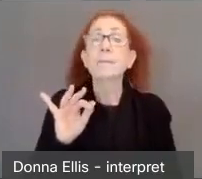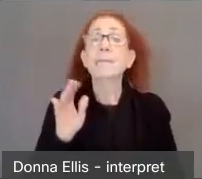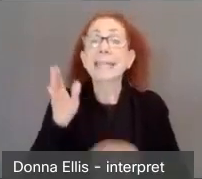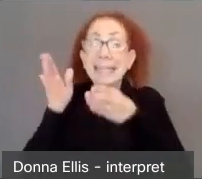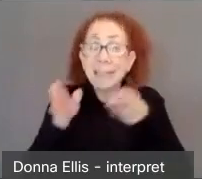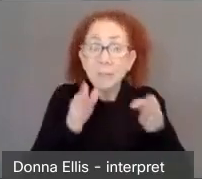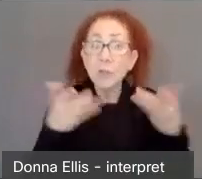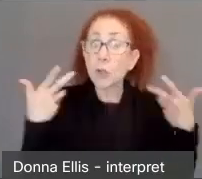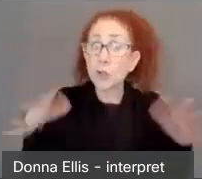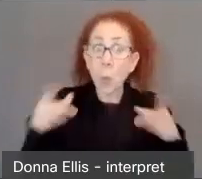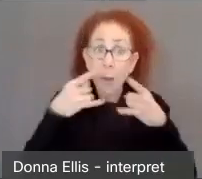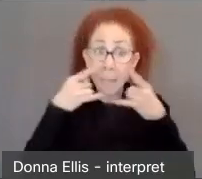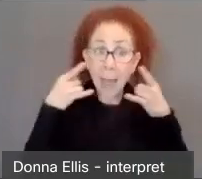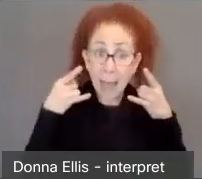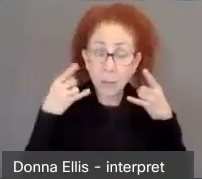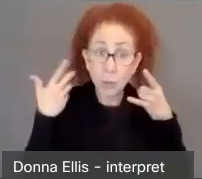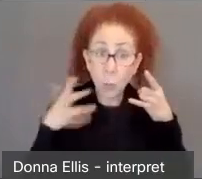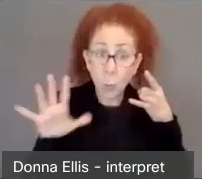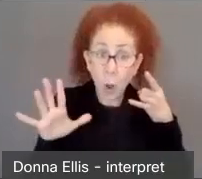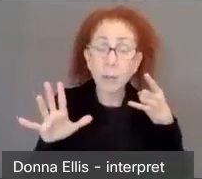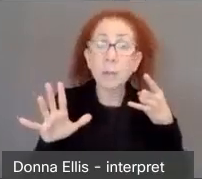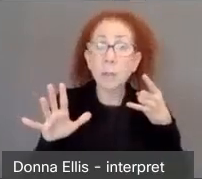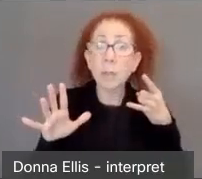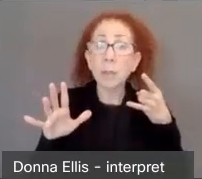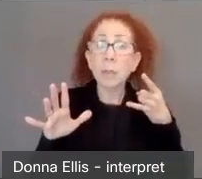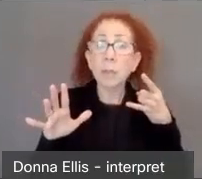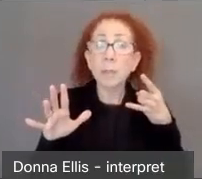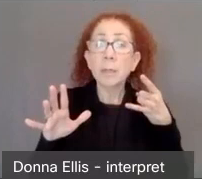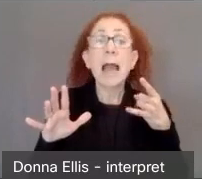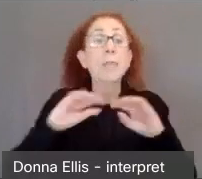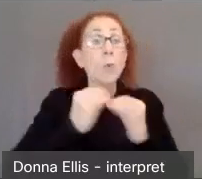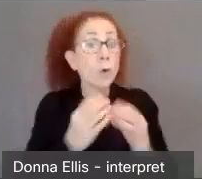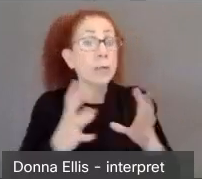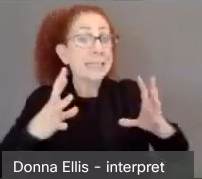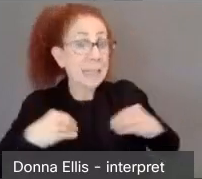wear masks in that, you know, if it's okay with the organization, then they would not have to.